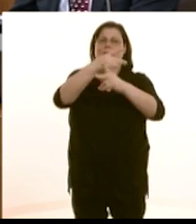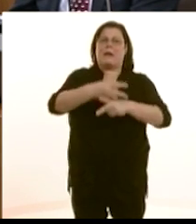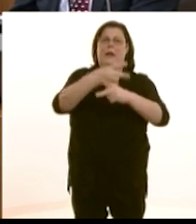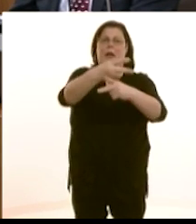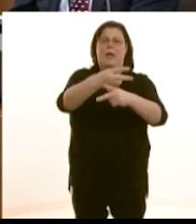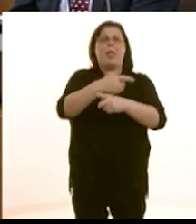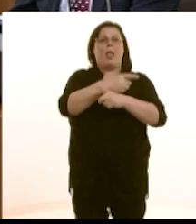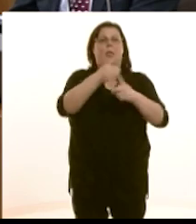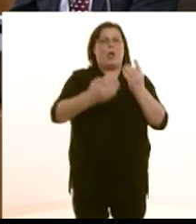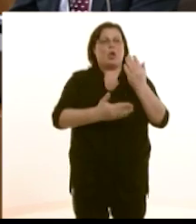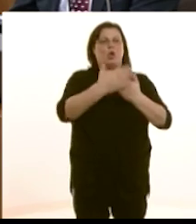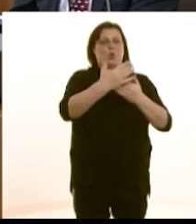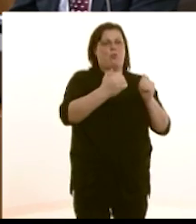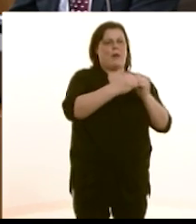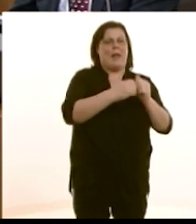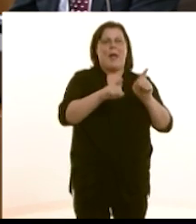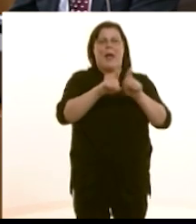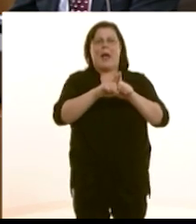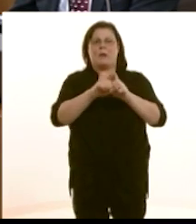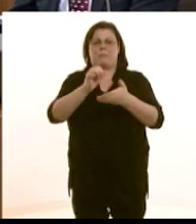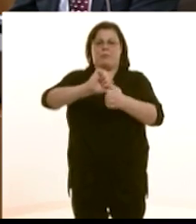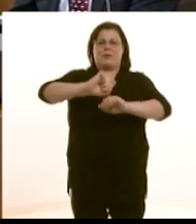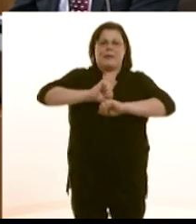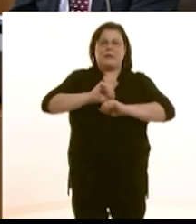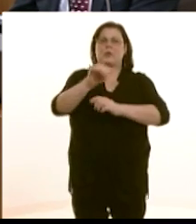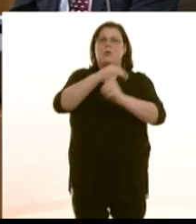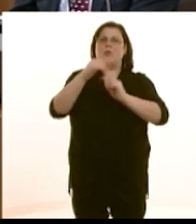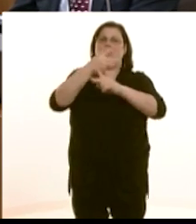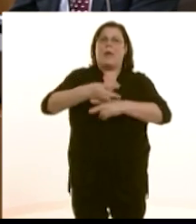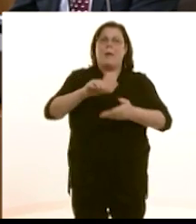alongside our decision to protect social care budgets, allows the sector to meet the challenges